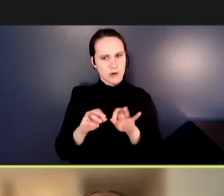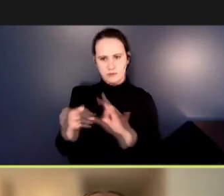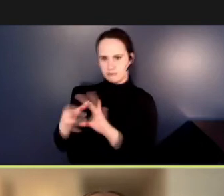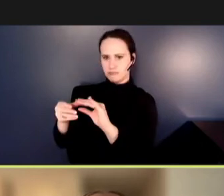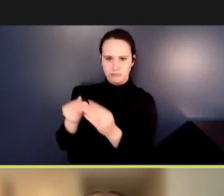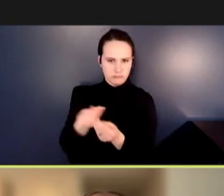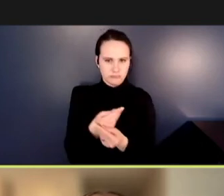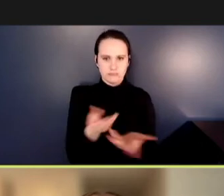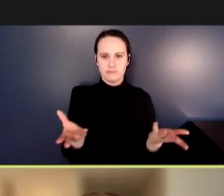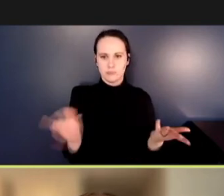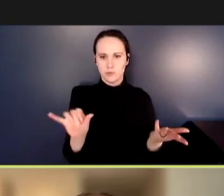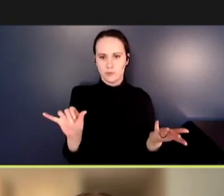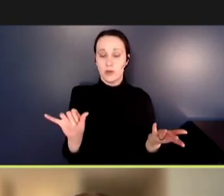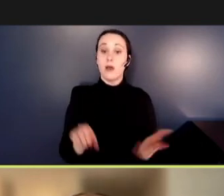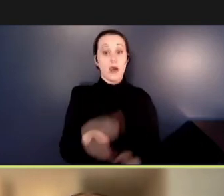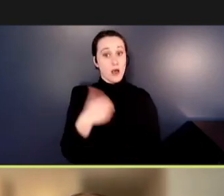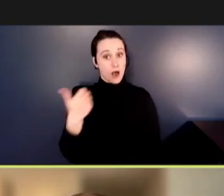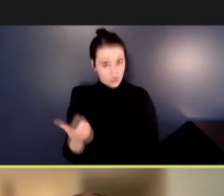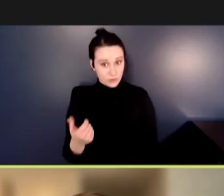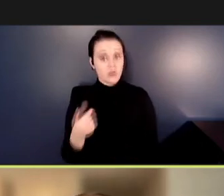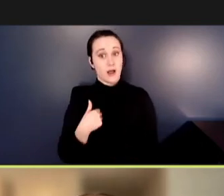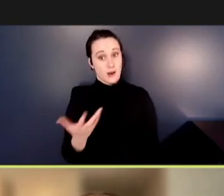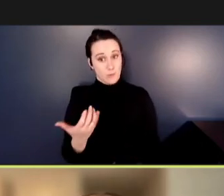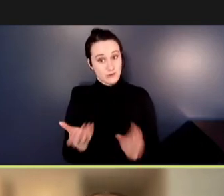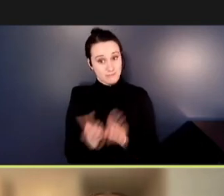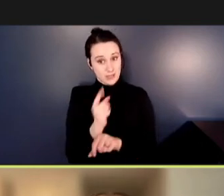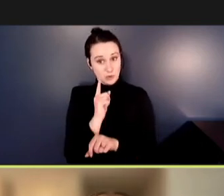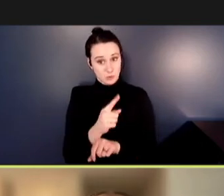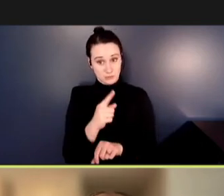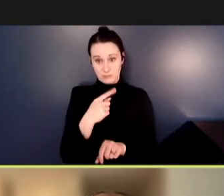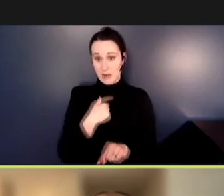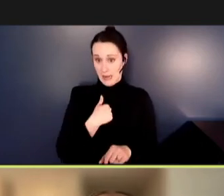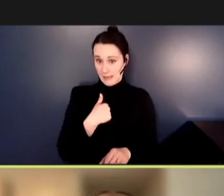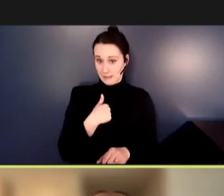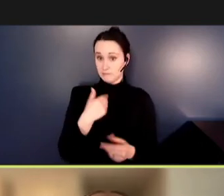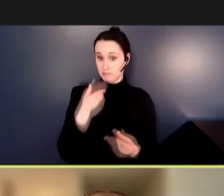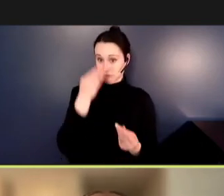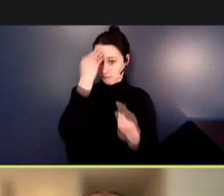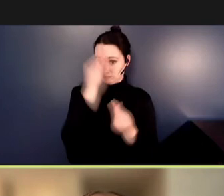But then something else that I also want to make sure that I want to be clear about is